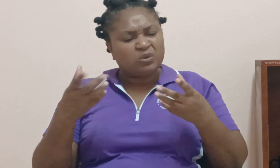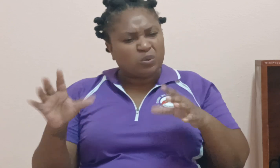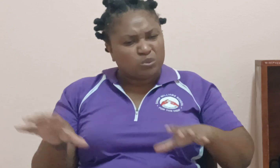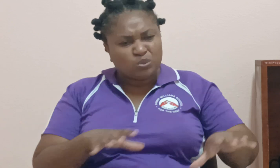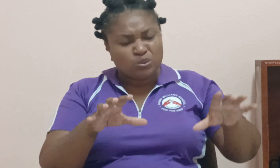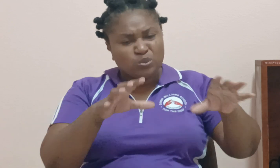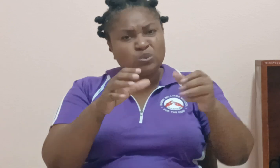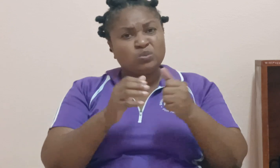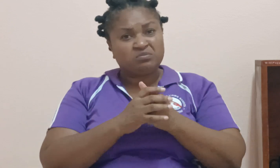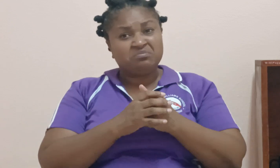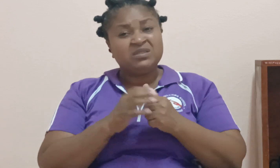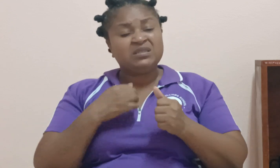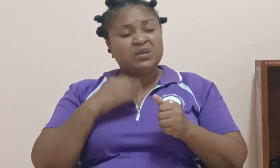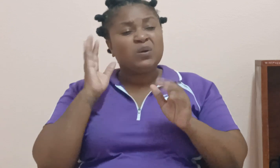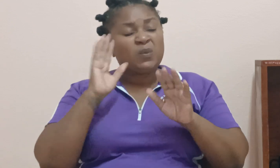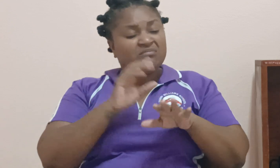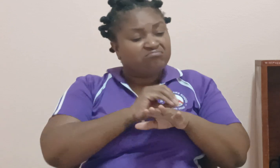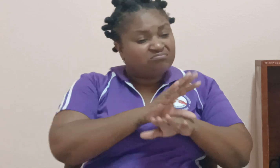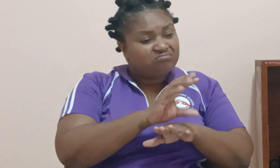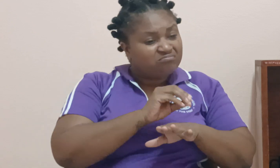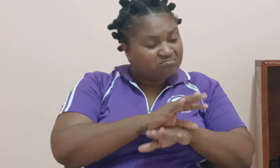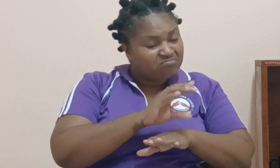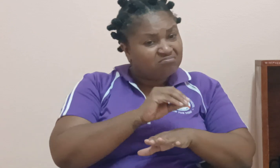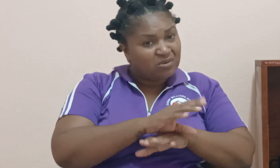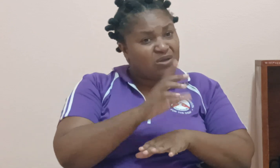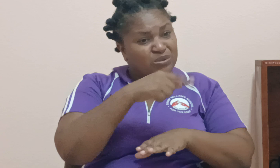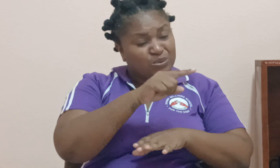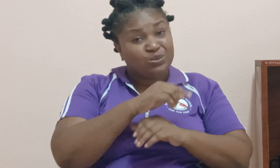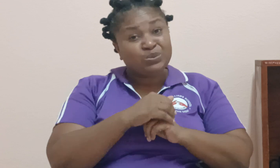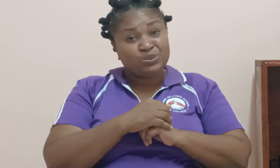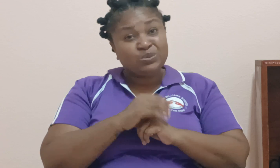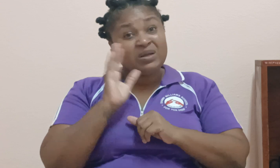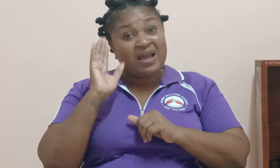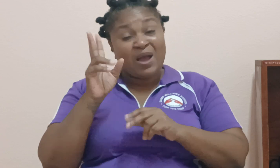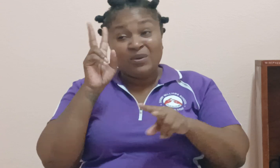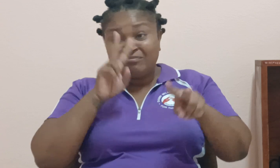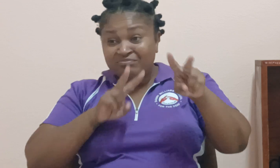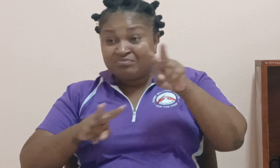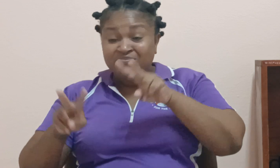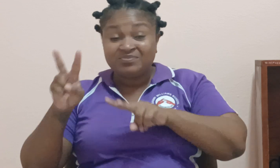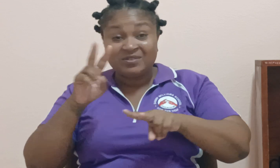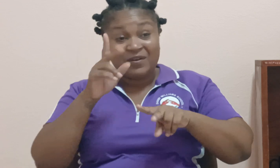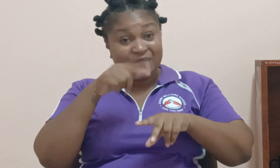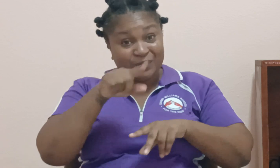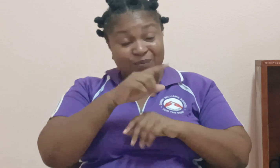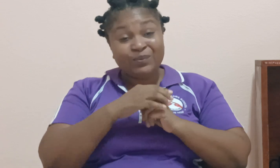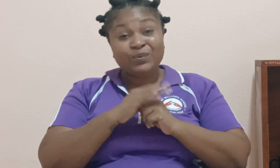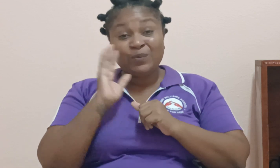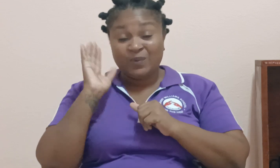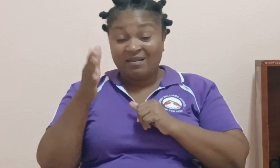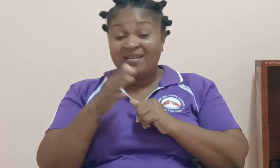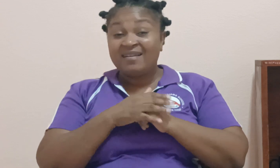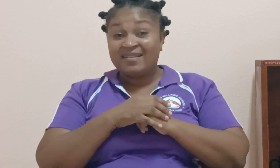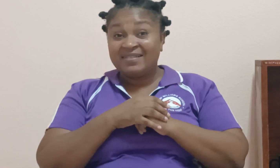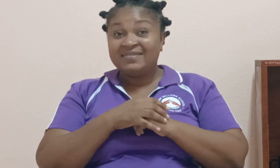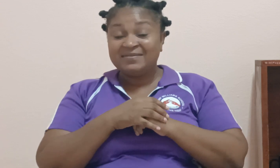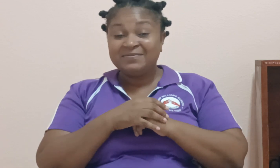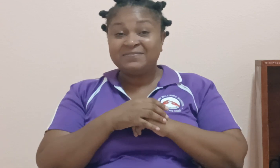I will counsel you and watch over you.